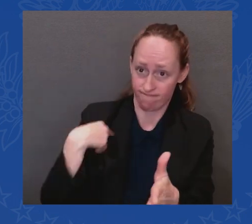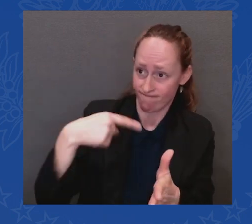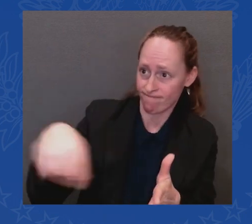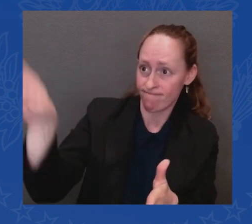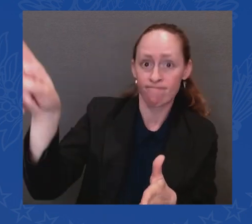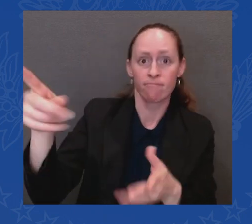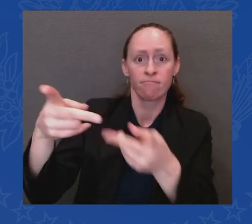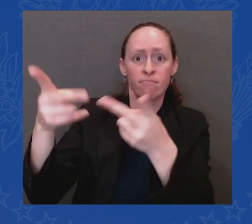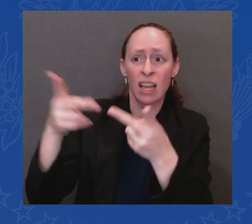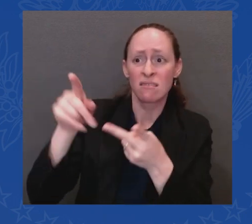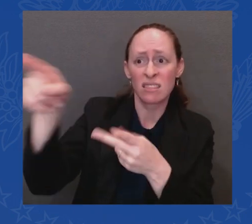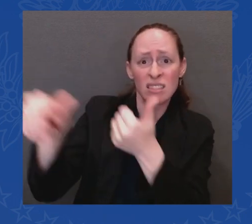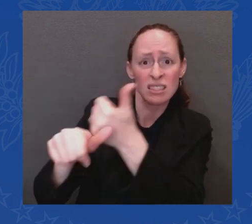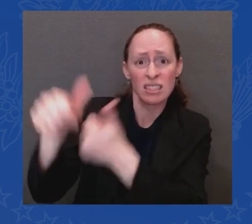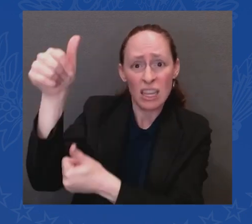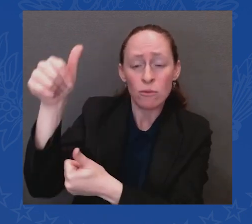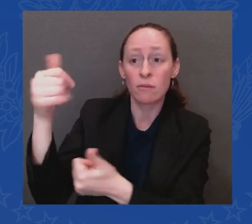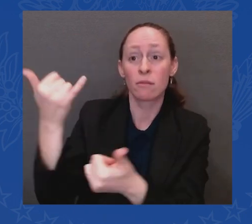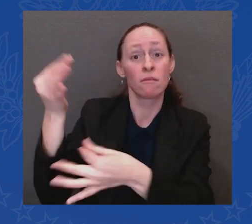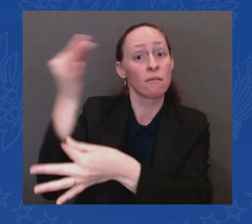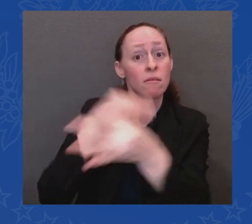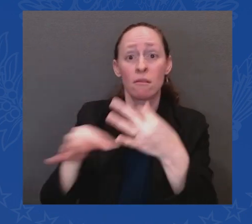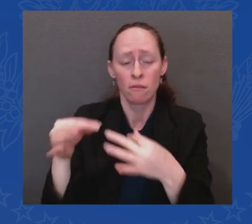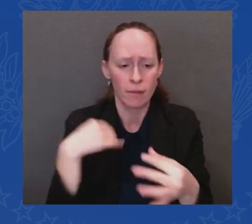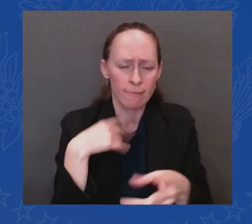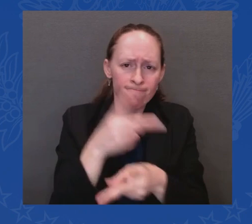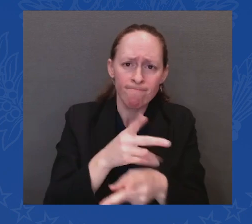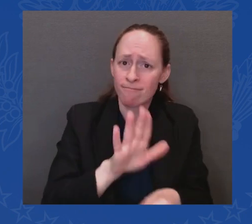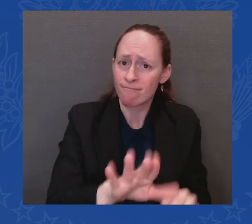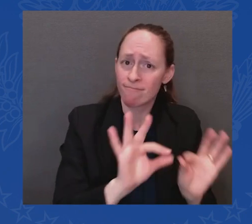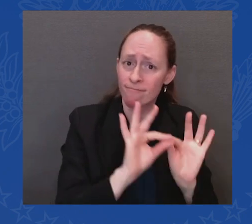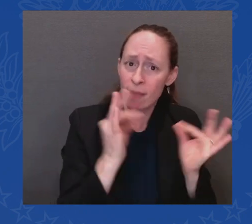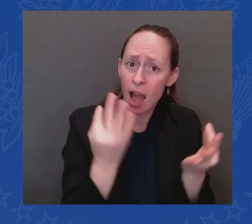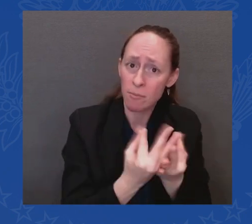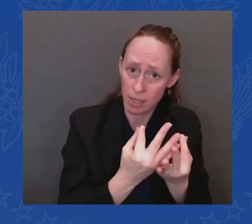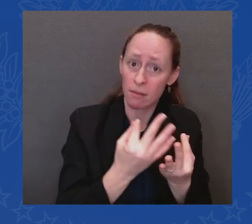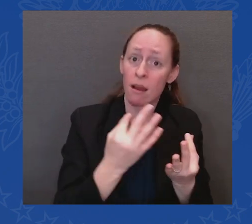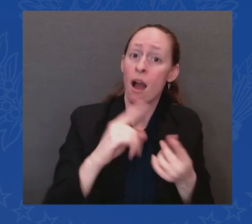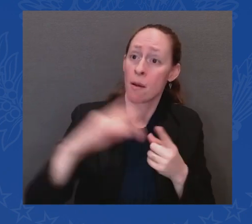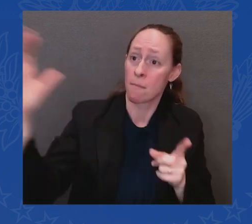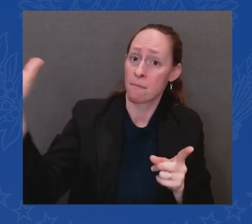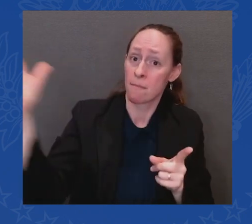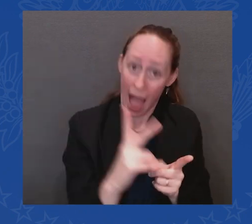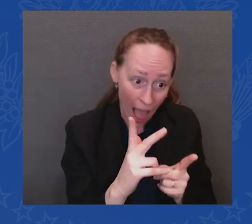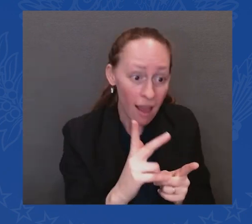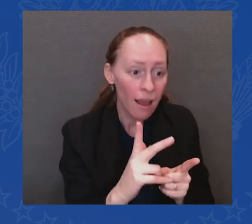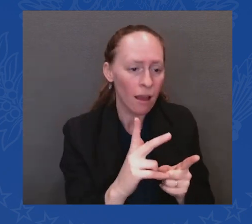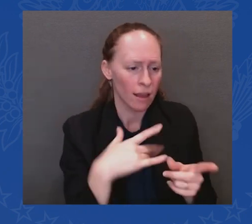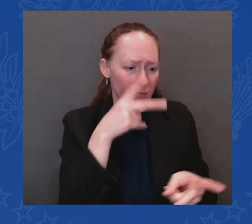It's not an obligation based on party or politics but on a promise that unites us all.